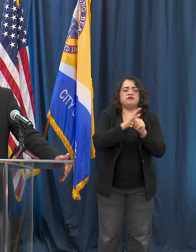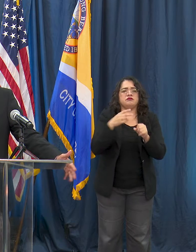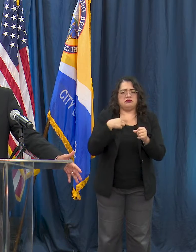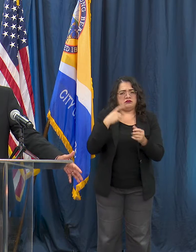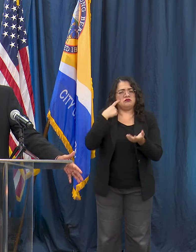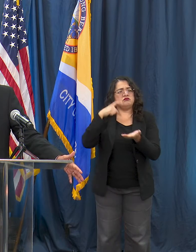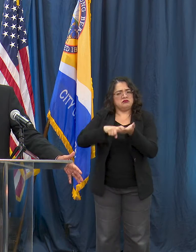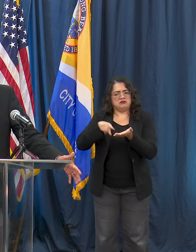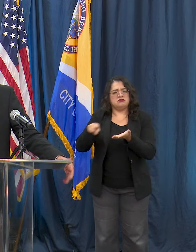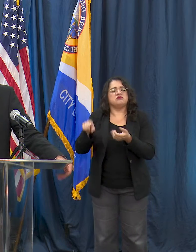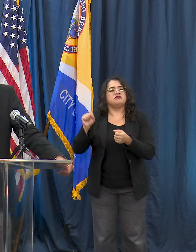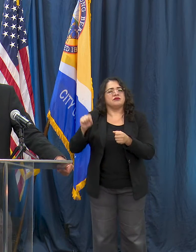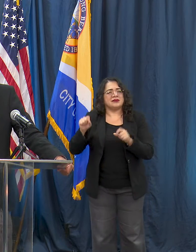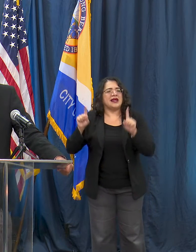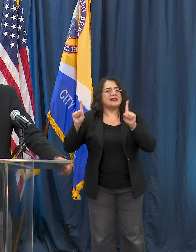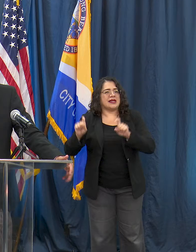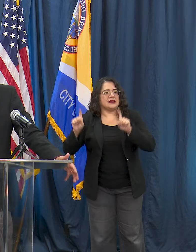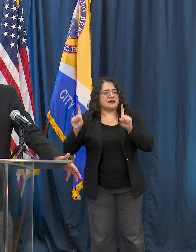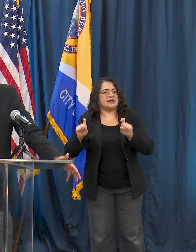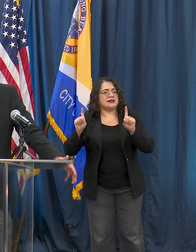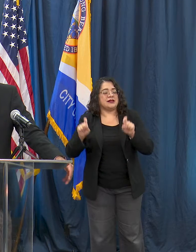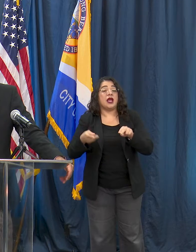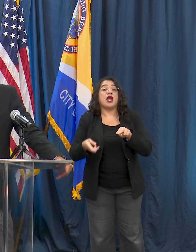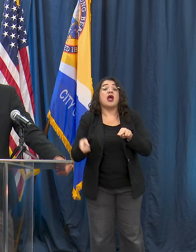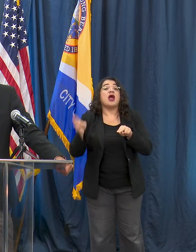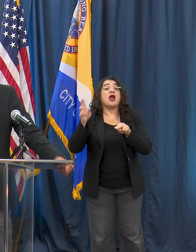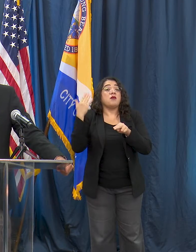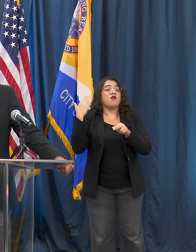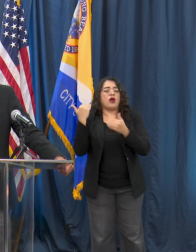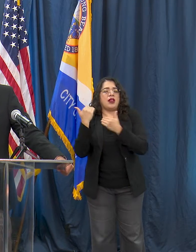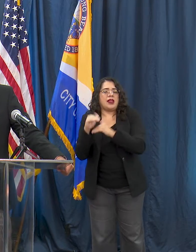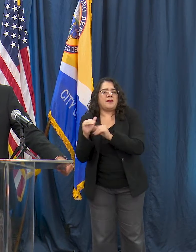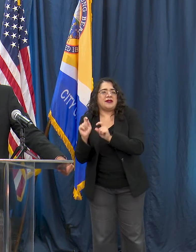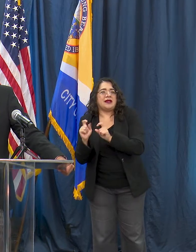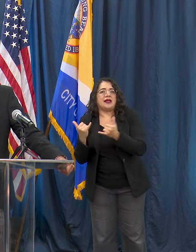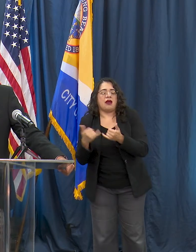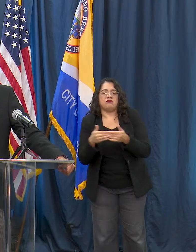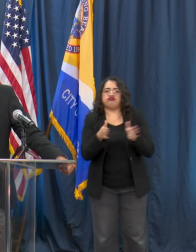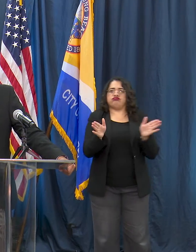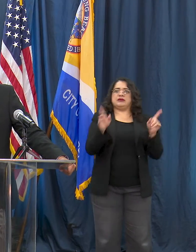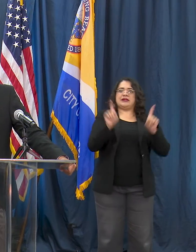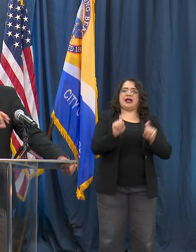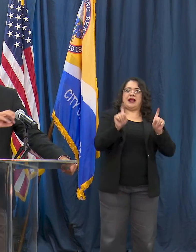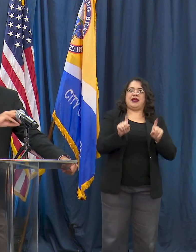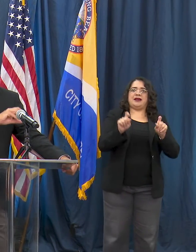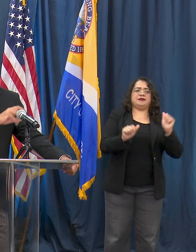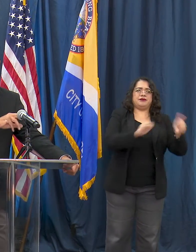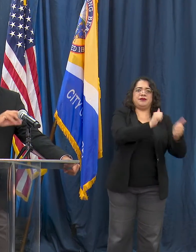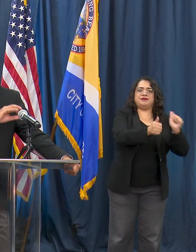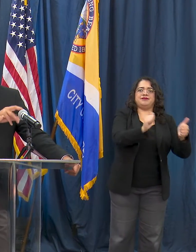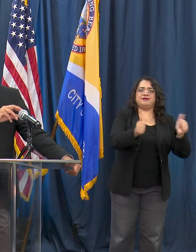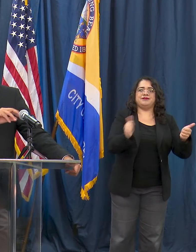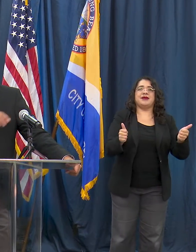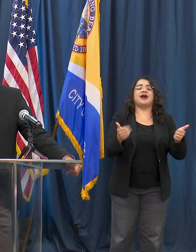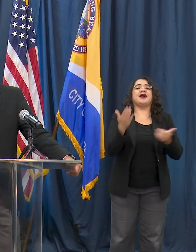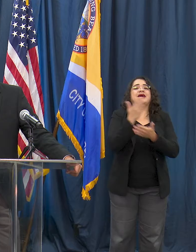testing a lot, so we've increased testing and for those testing sites we had to close because of